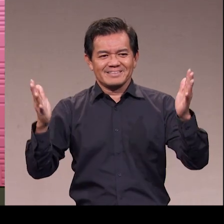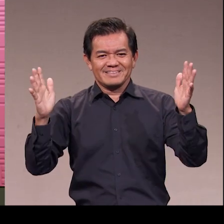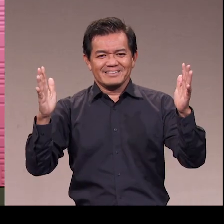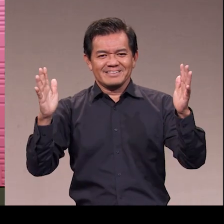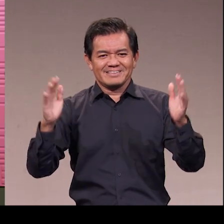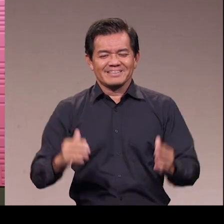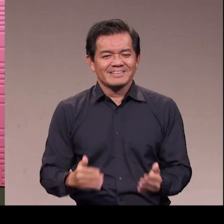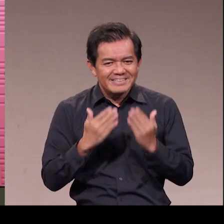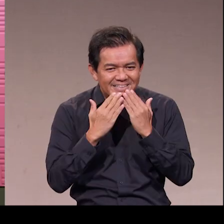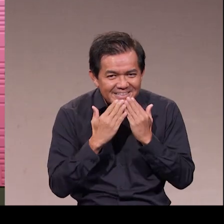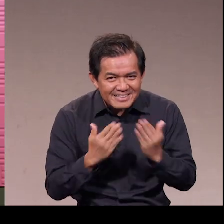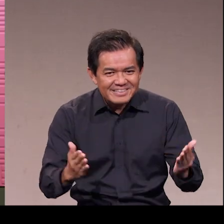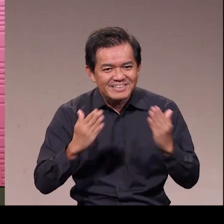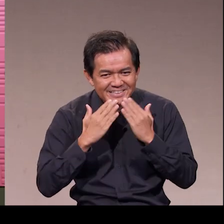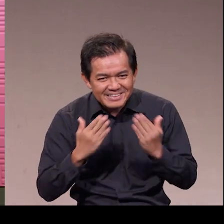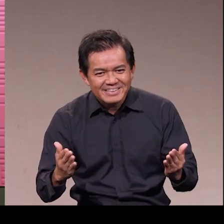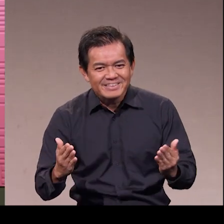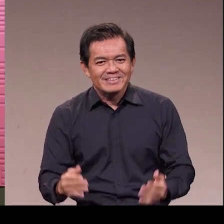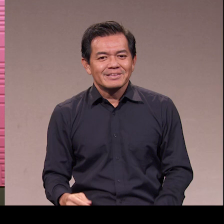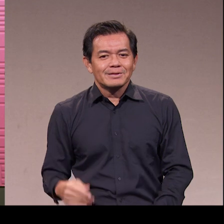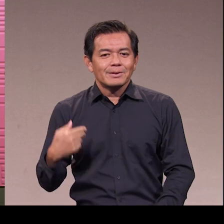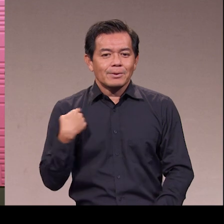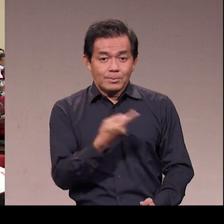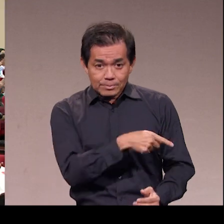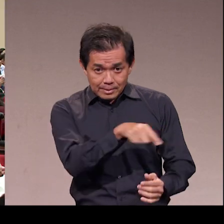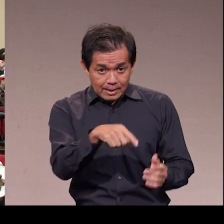And thank you, our Malay-Muslim community